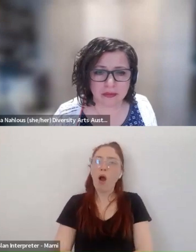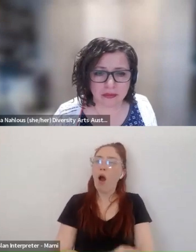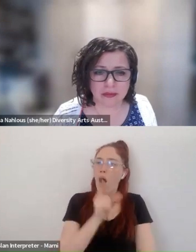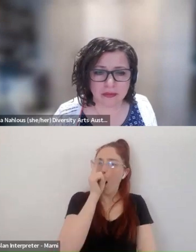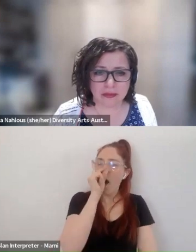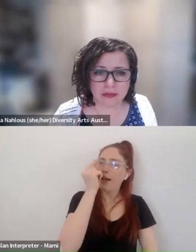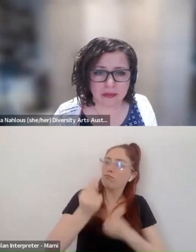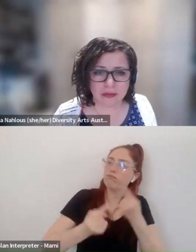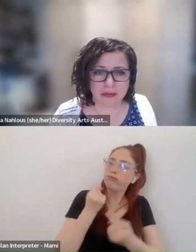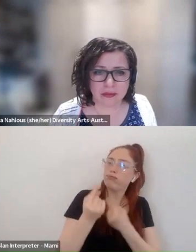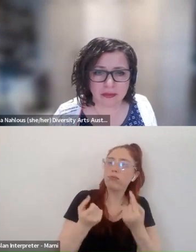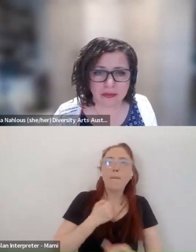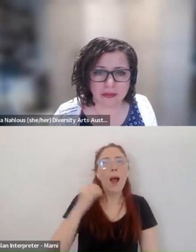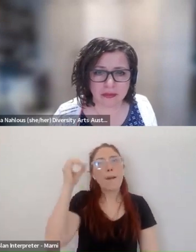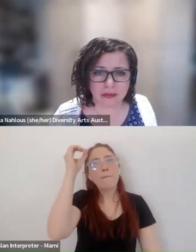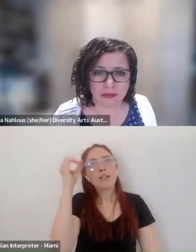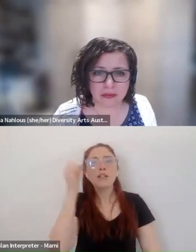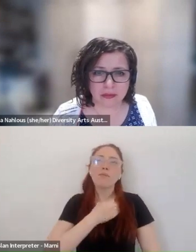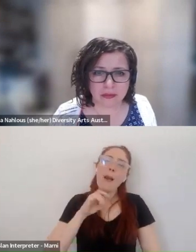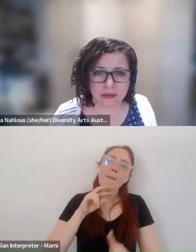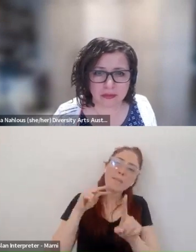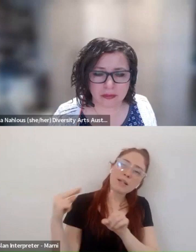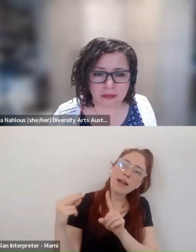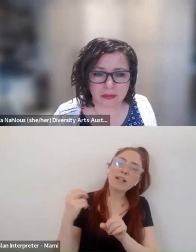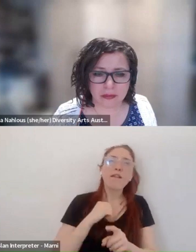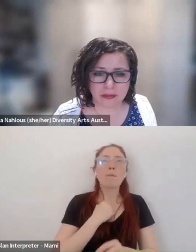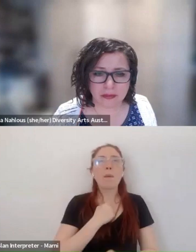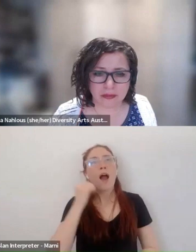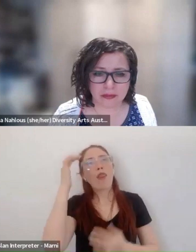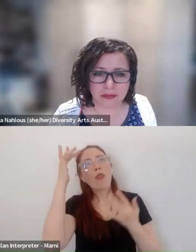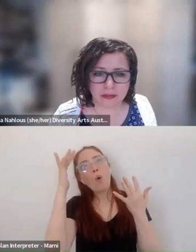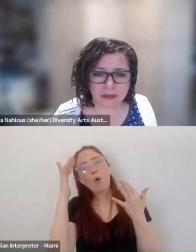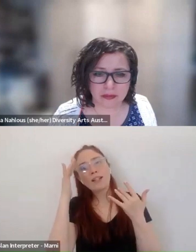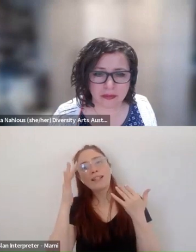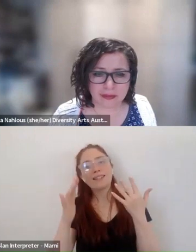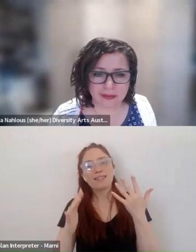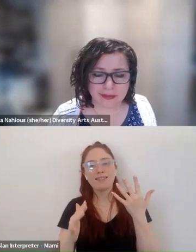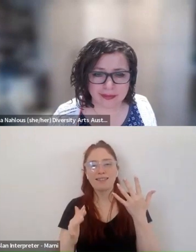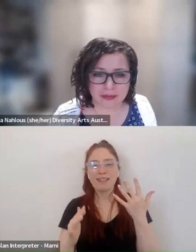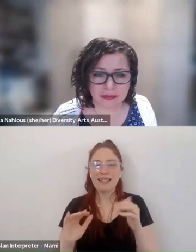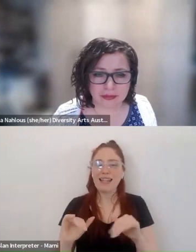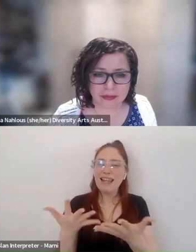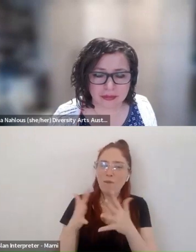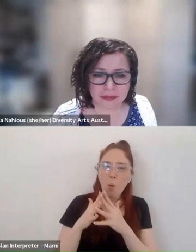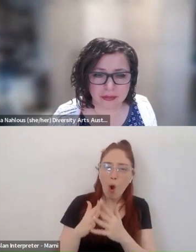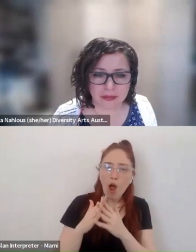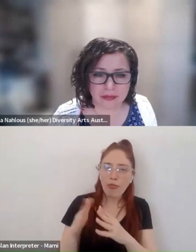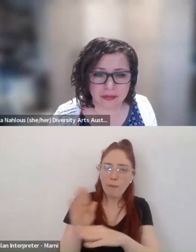to share thoughts do enrich a board. Yeah, so I think major